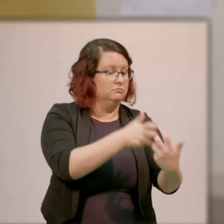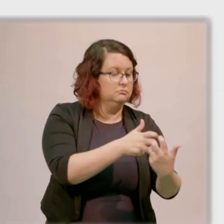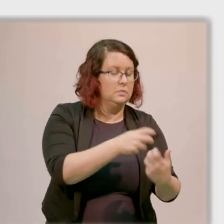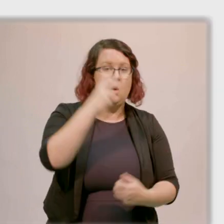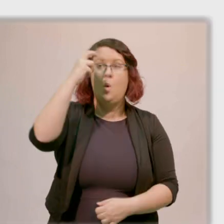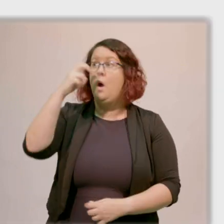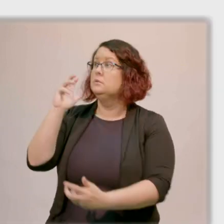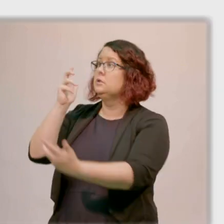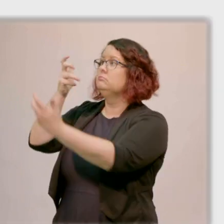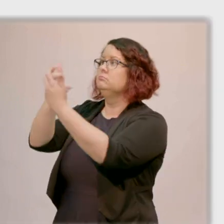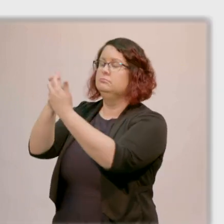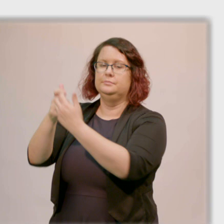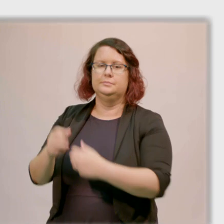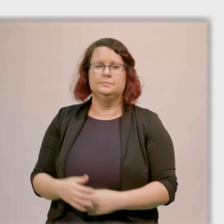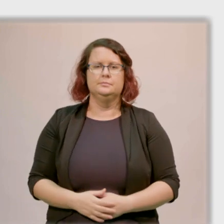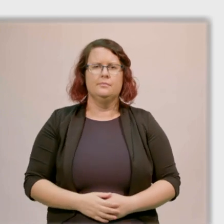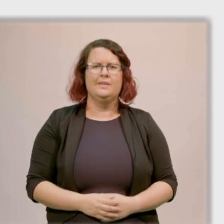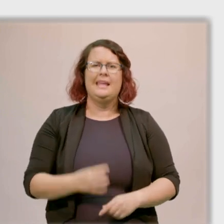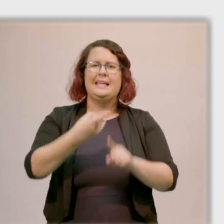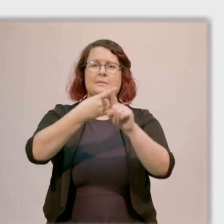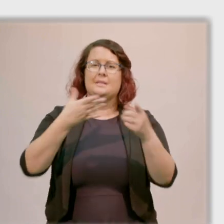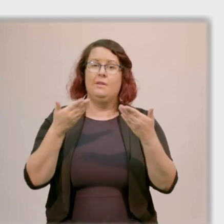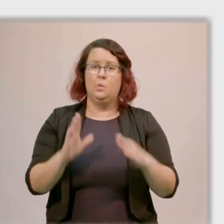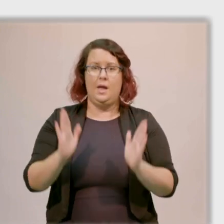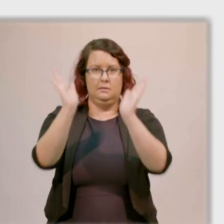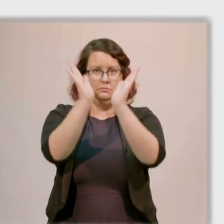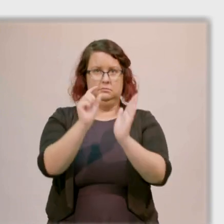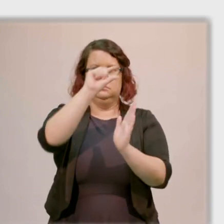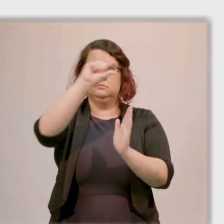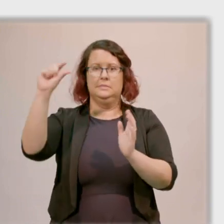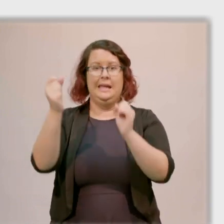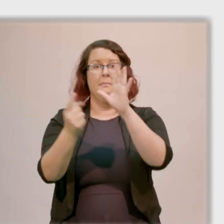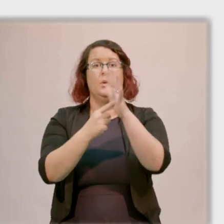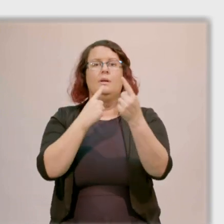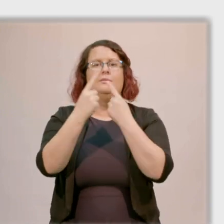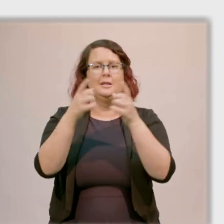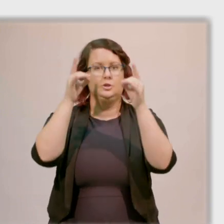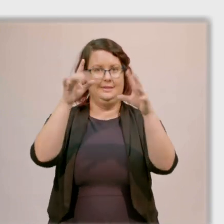News reports have a set structure. The most important information is at the beginning,